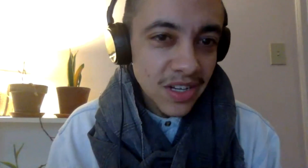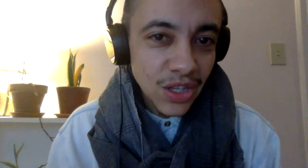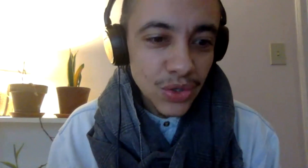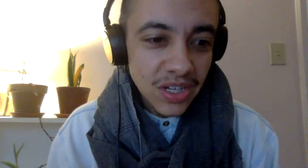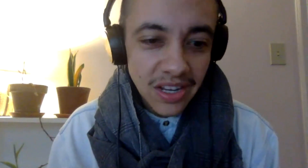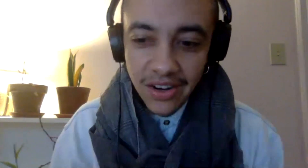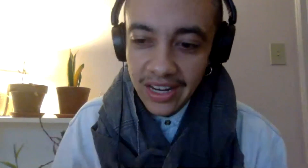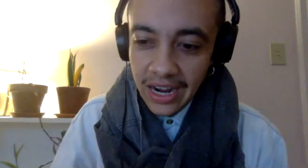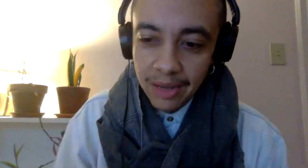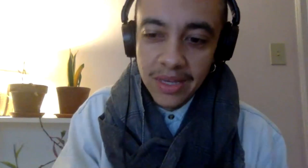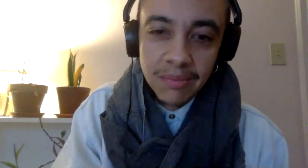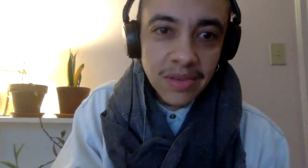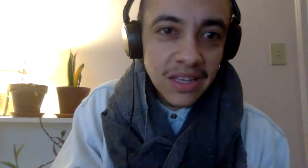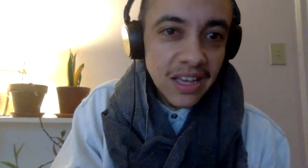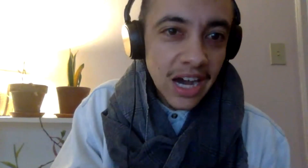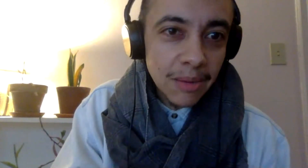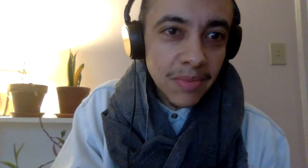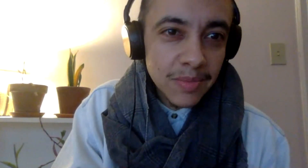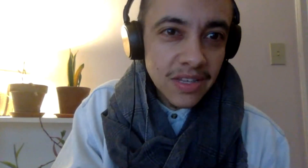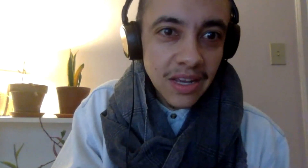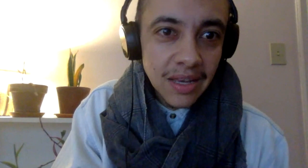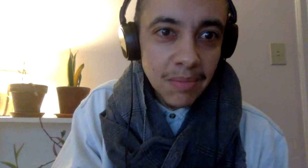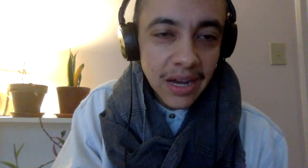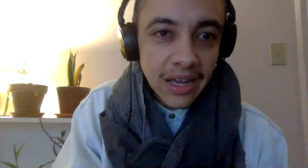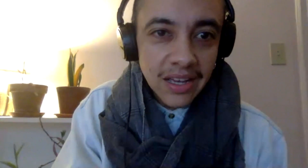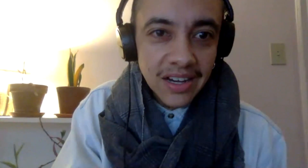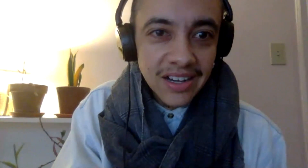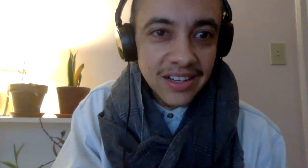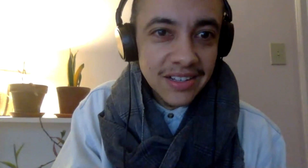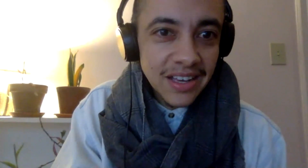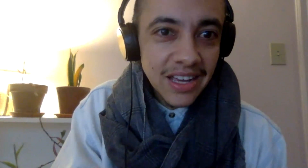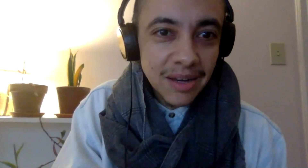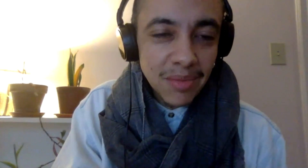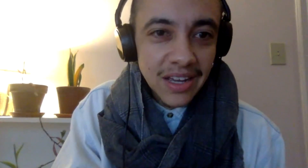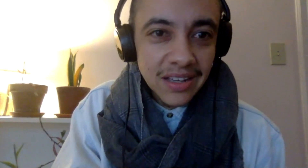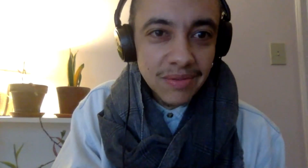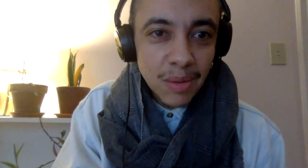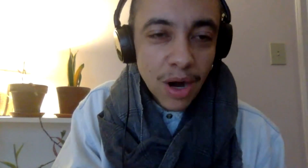Inclusion here at Eyebeam. I'm sitting in my apartment